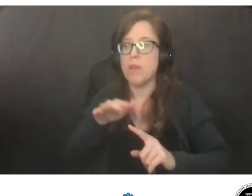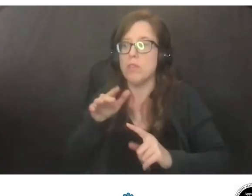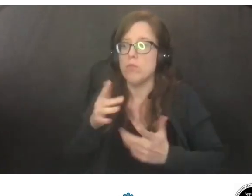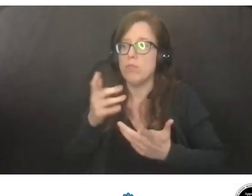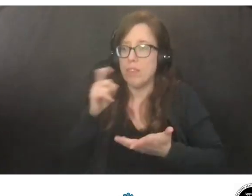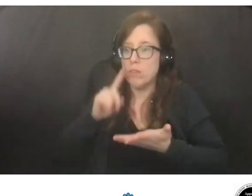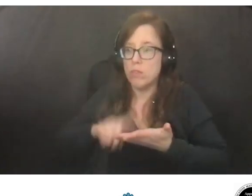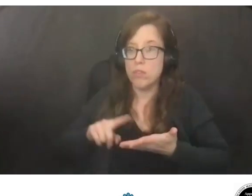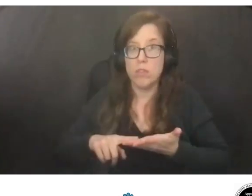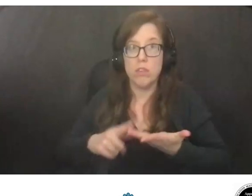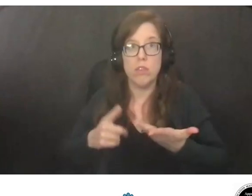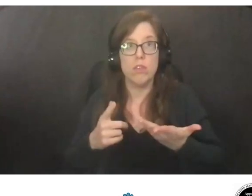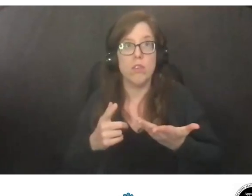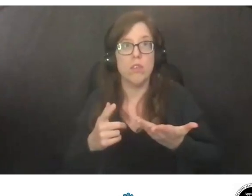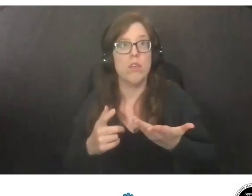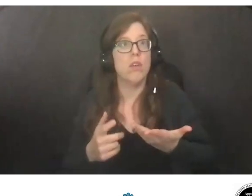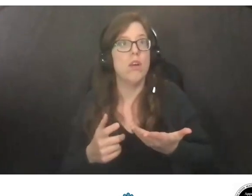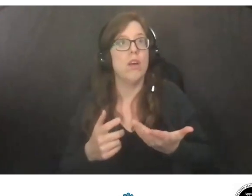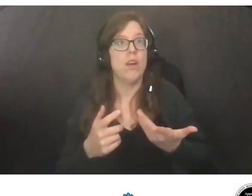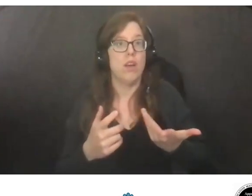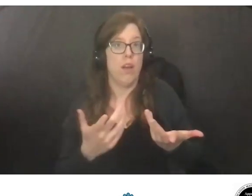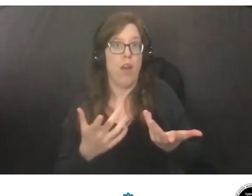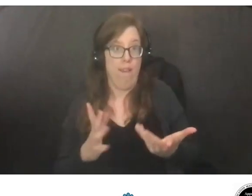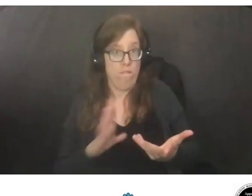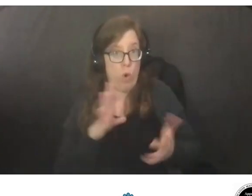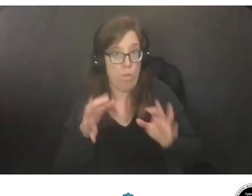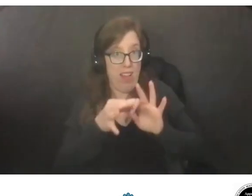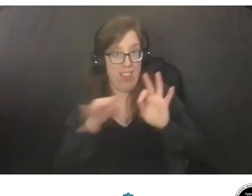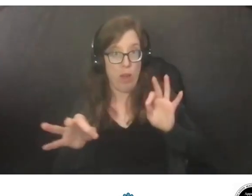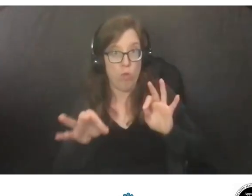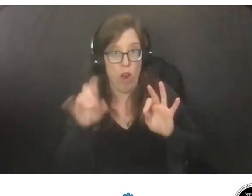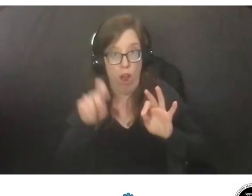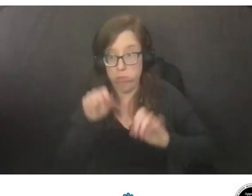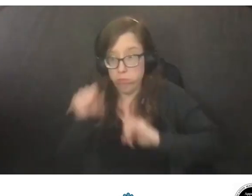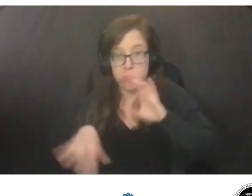You don't have to do that through formal language. That can be done in lots of different ways.